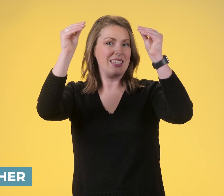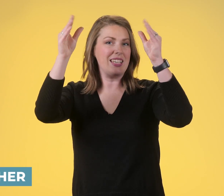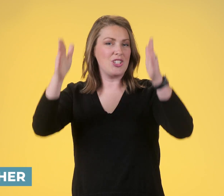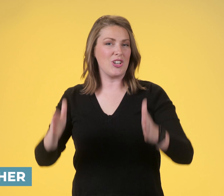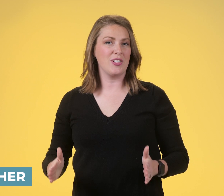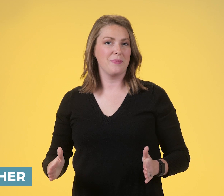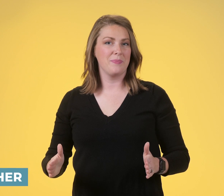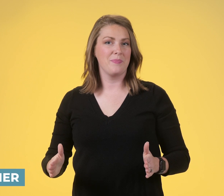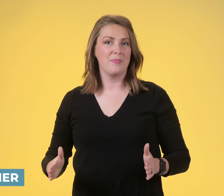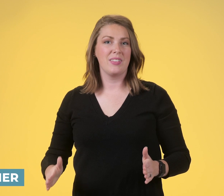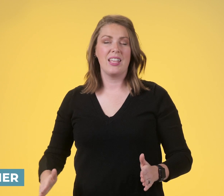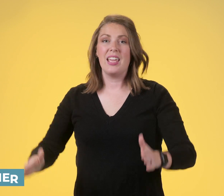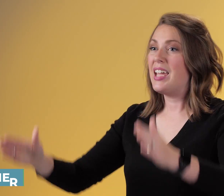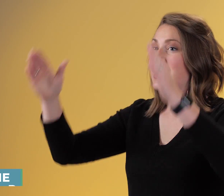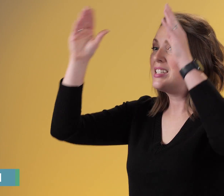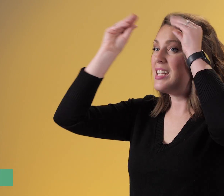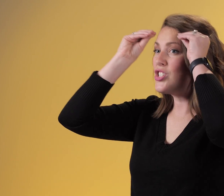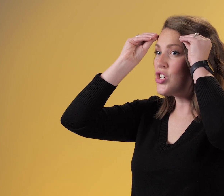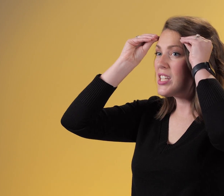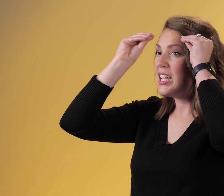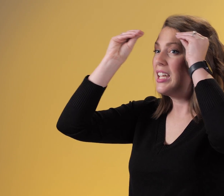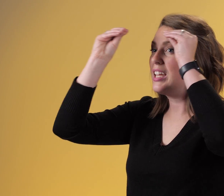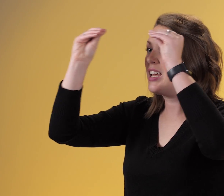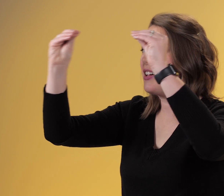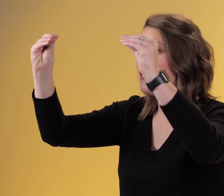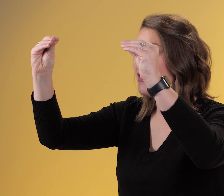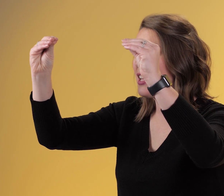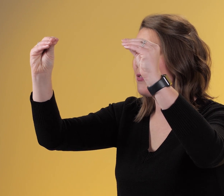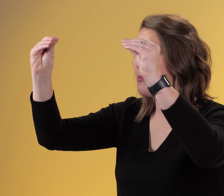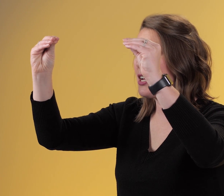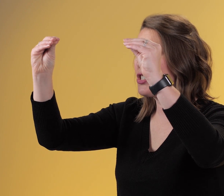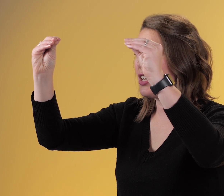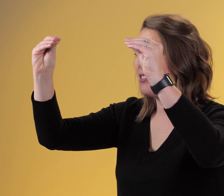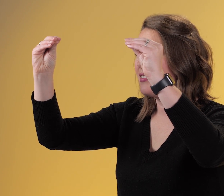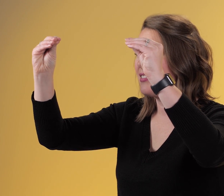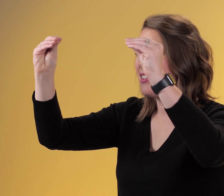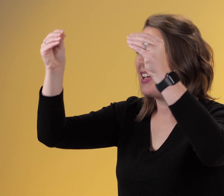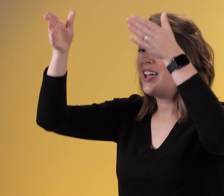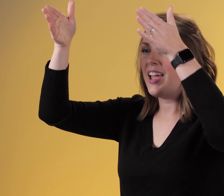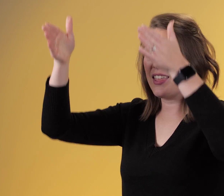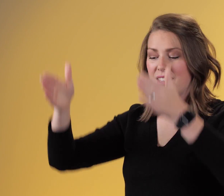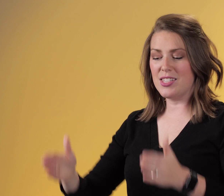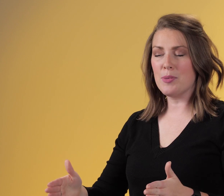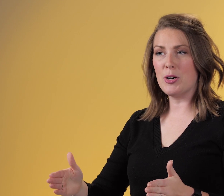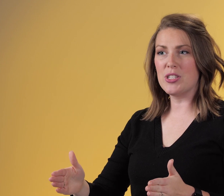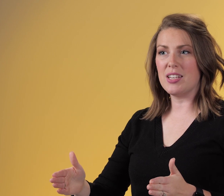Teacher Teachers give information and this is a person.